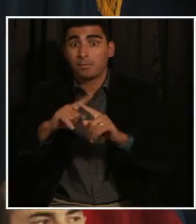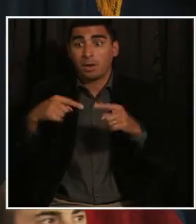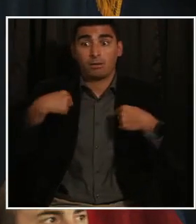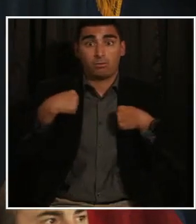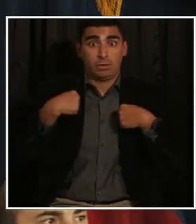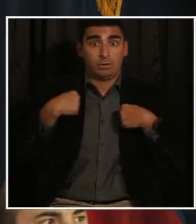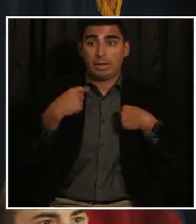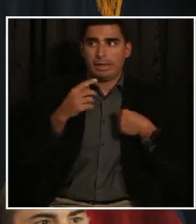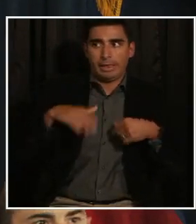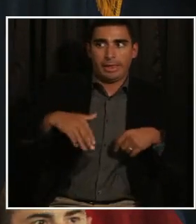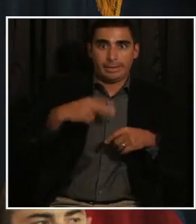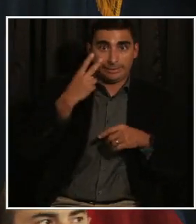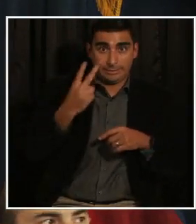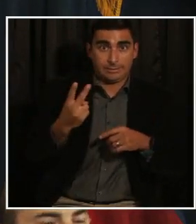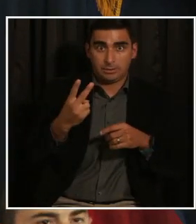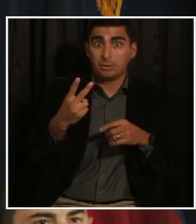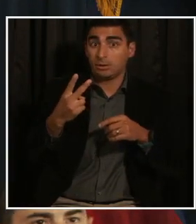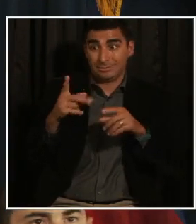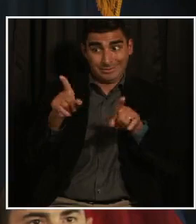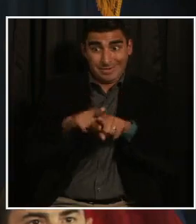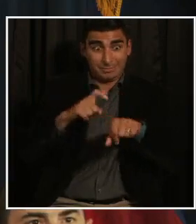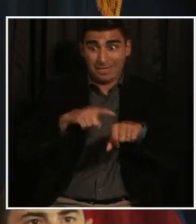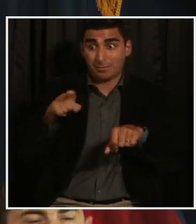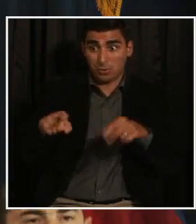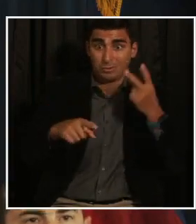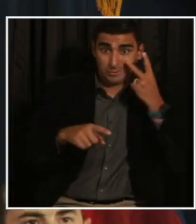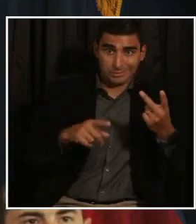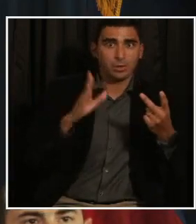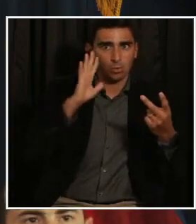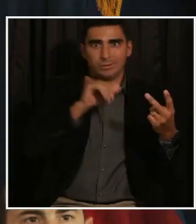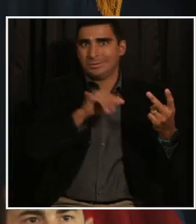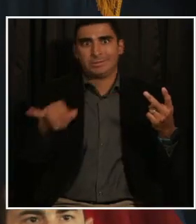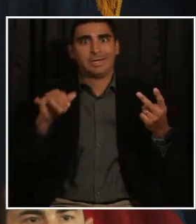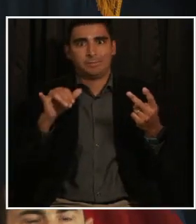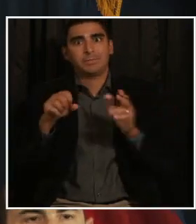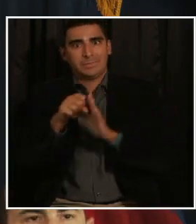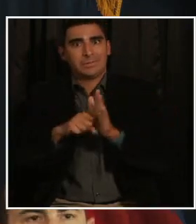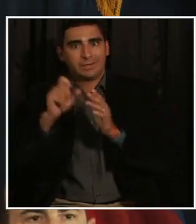we'll probably see at the same time you do if we get some idea about it we're happy to happy